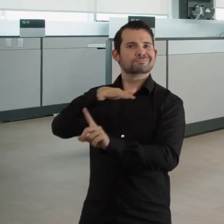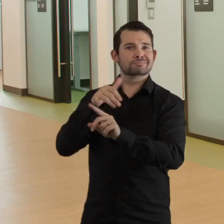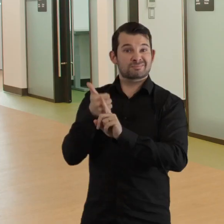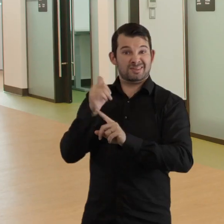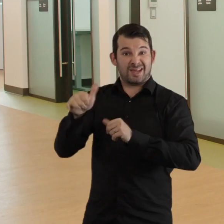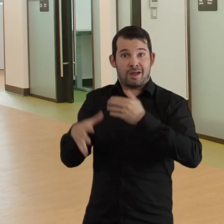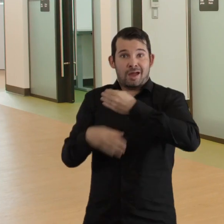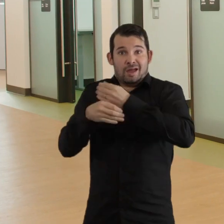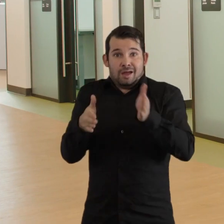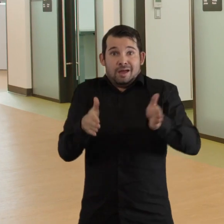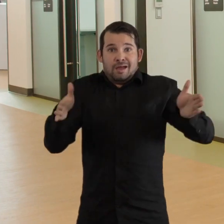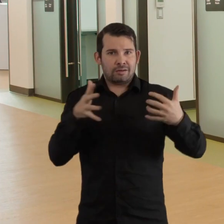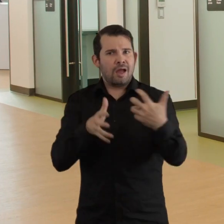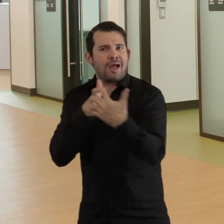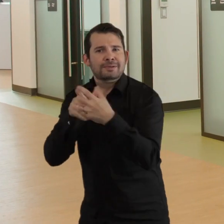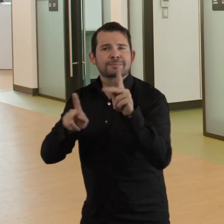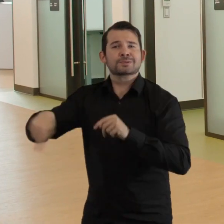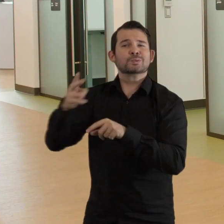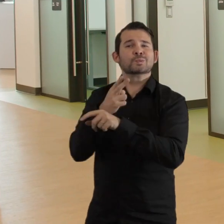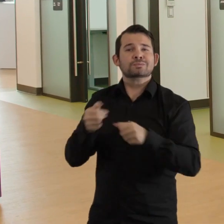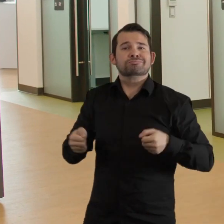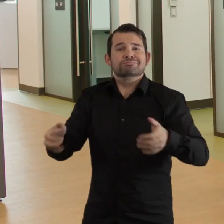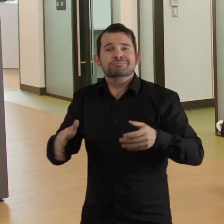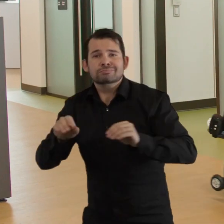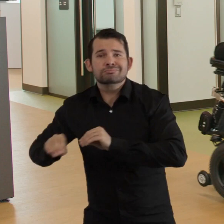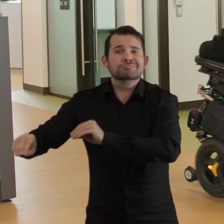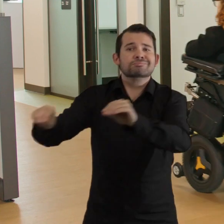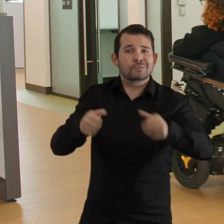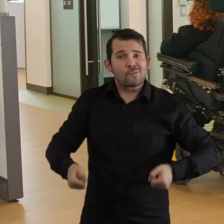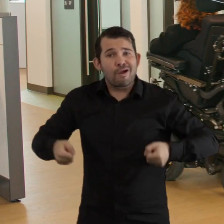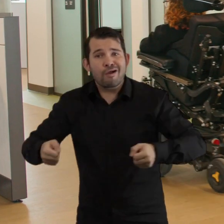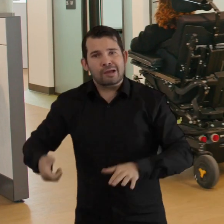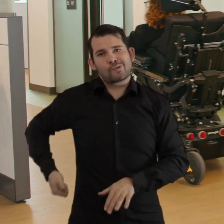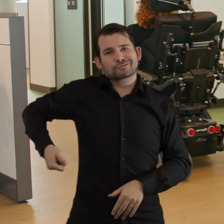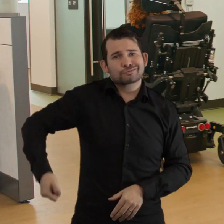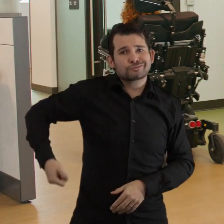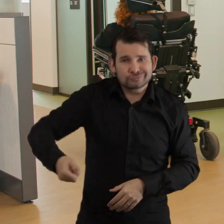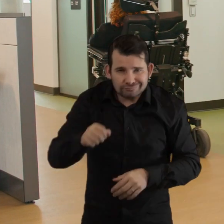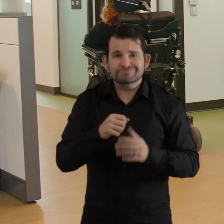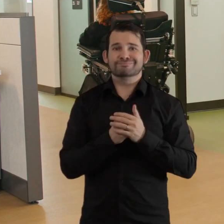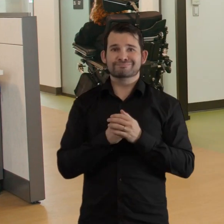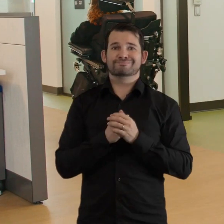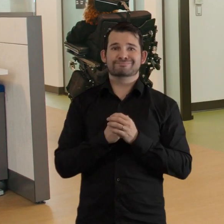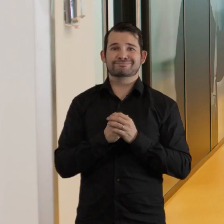This extra room accommodates people using mobility devices like wheelchairs, walkers and crutches.